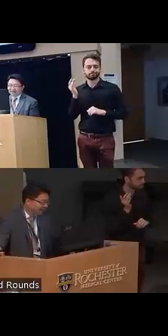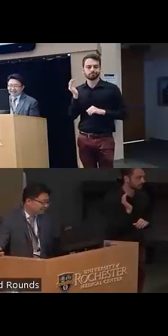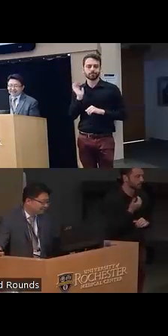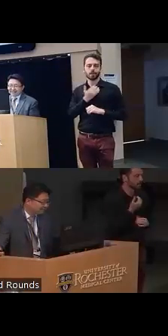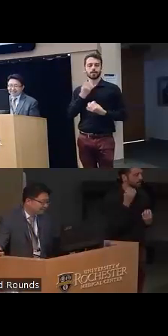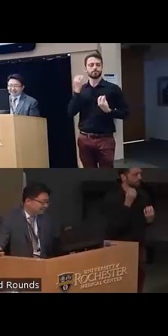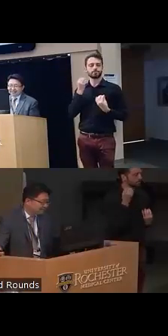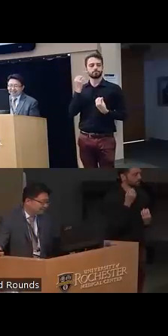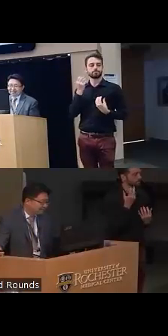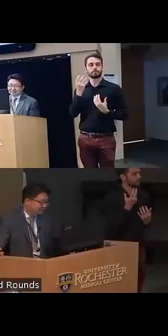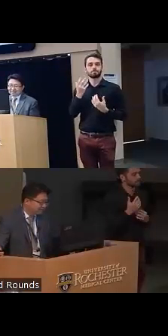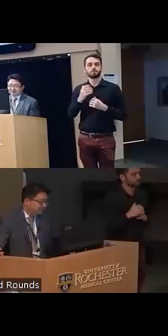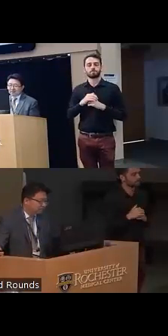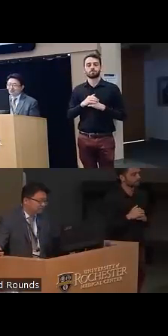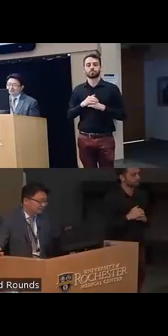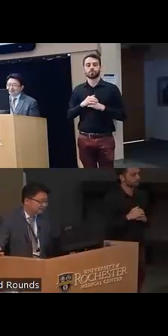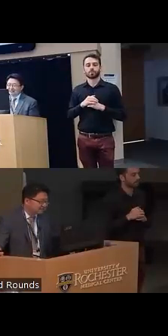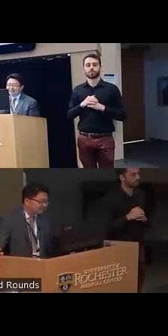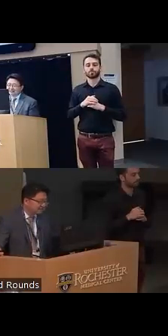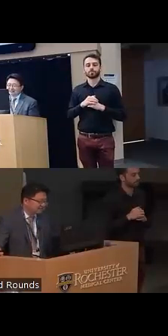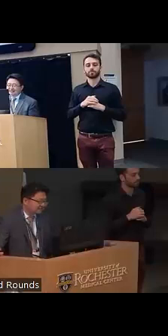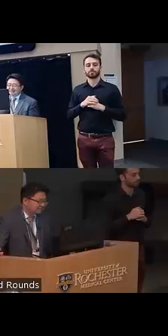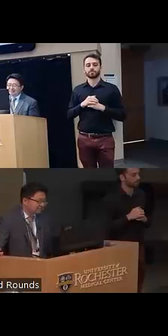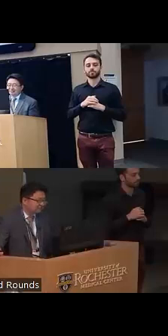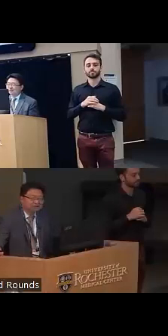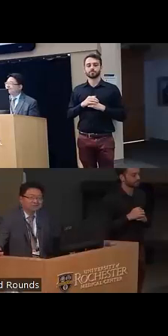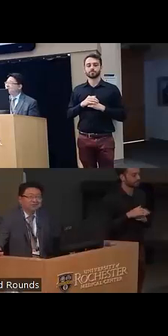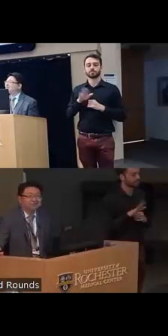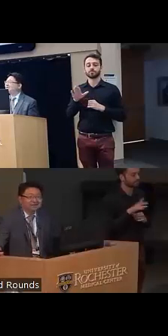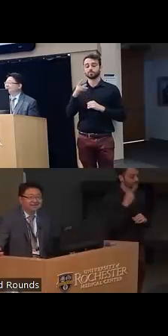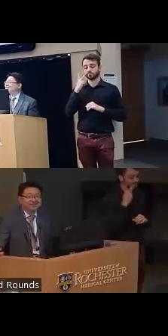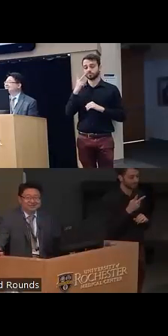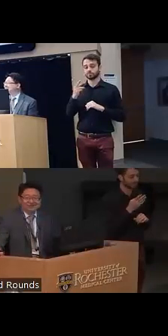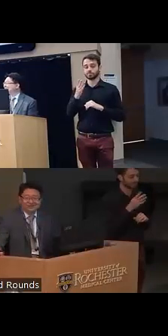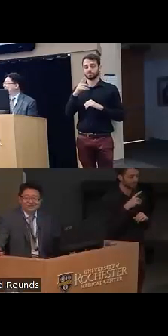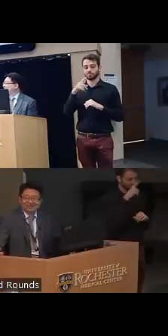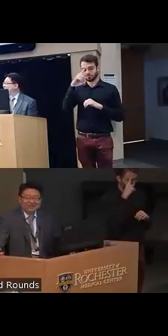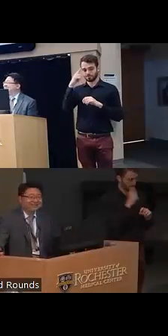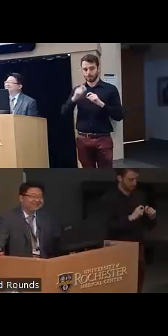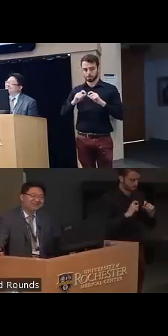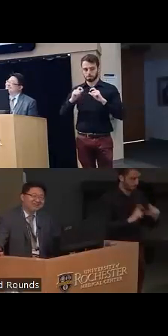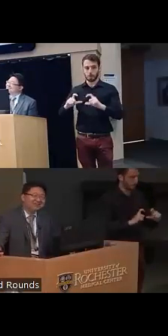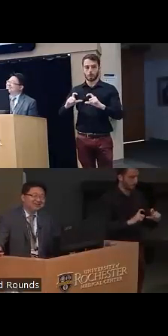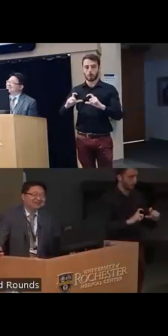know I actually uh bullied-faced uh the word beautification because you know three nine